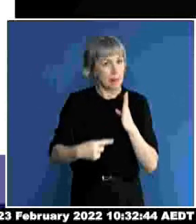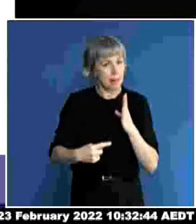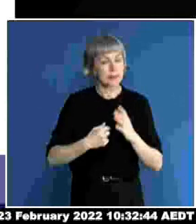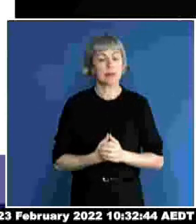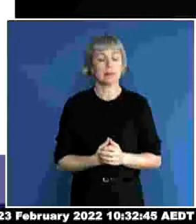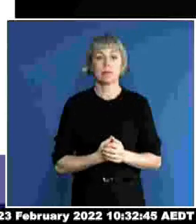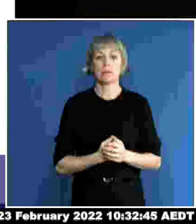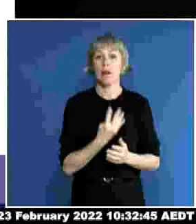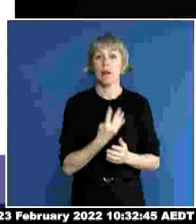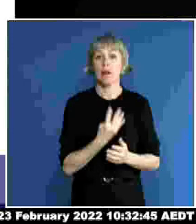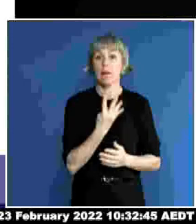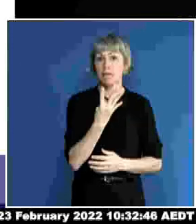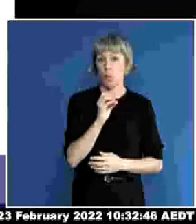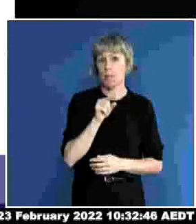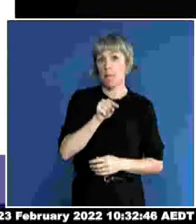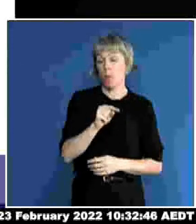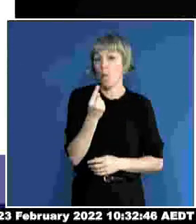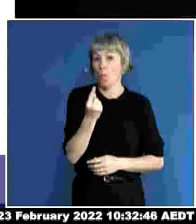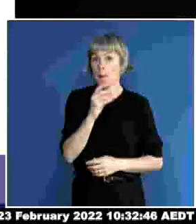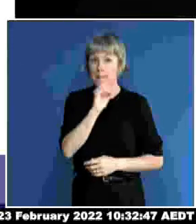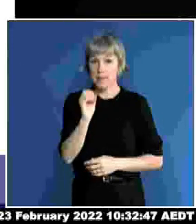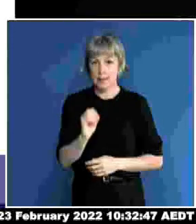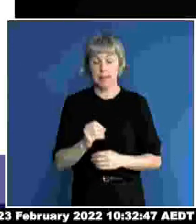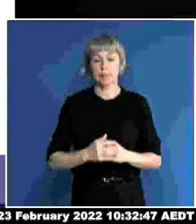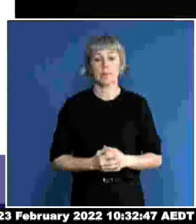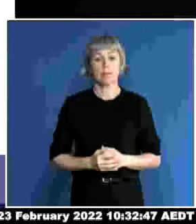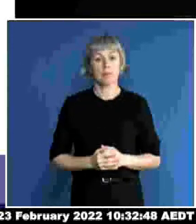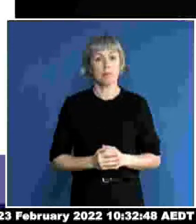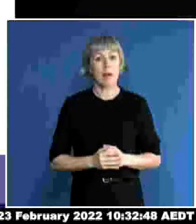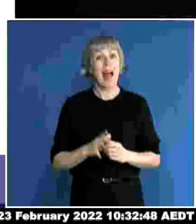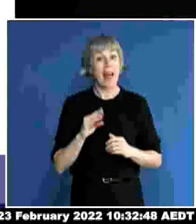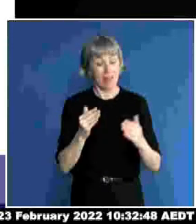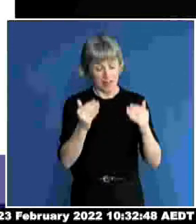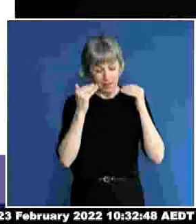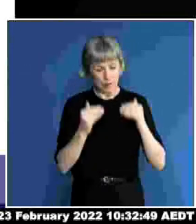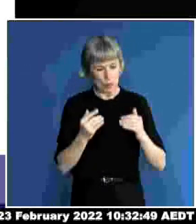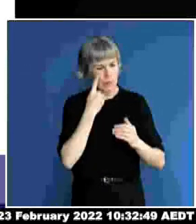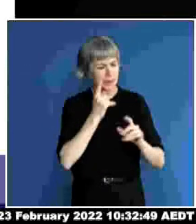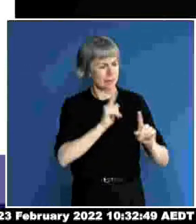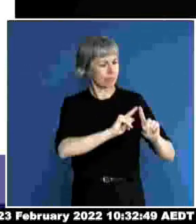And then you will see that there is a range of other disabilities described in very